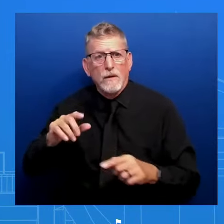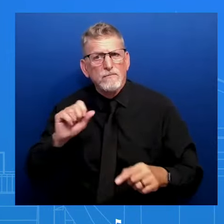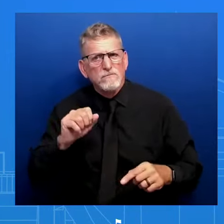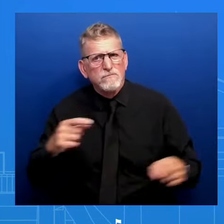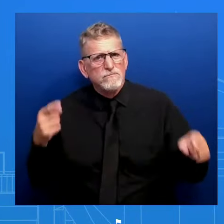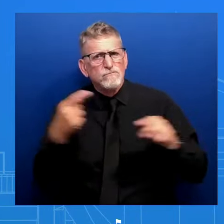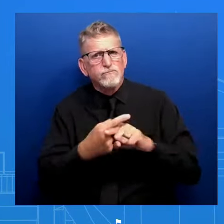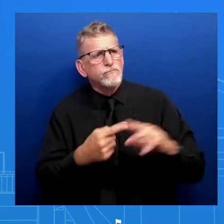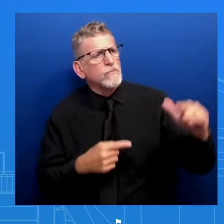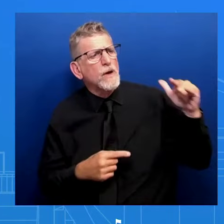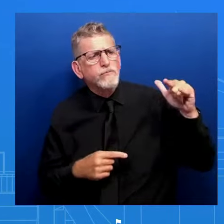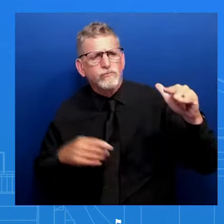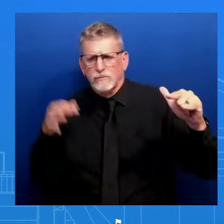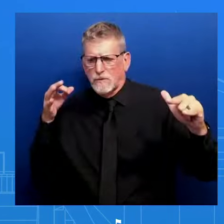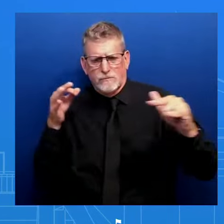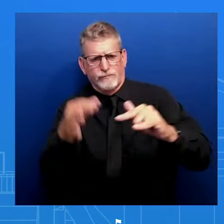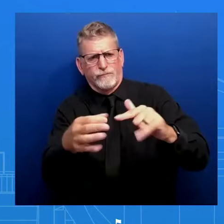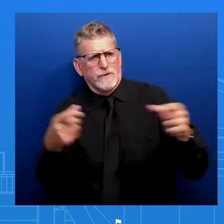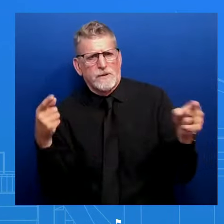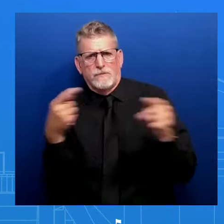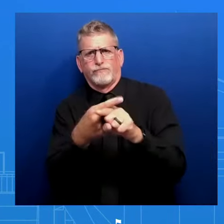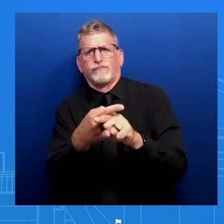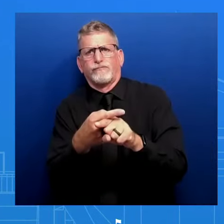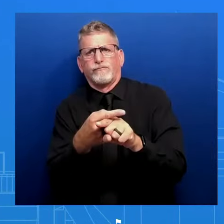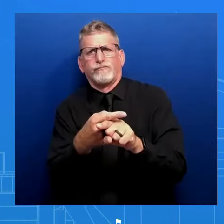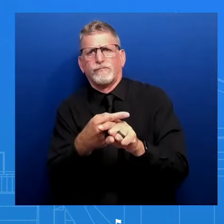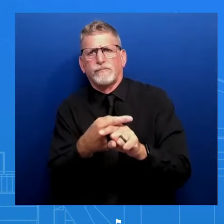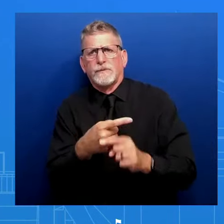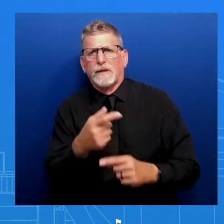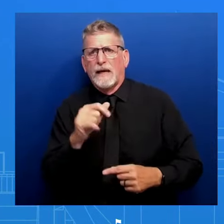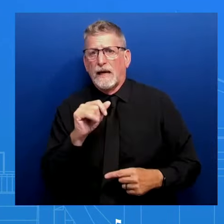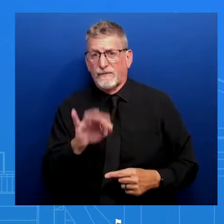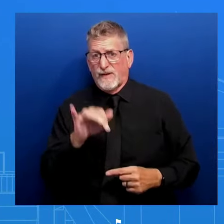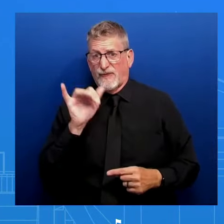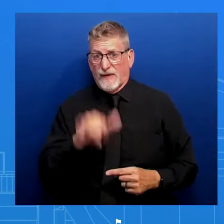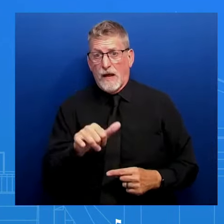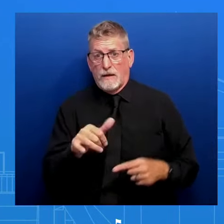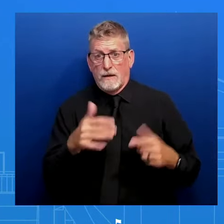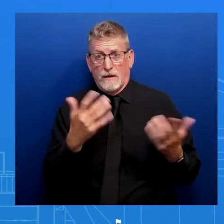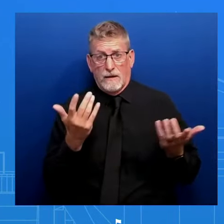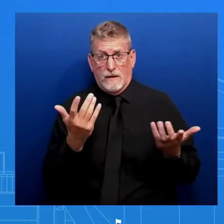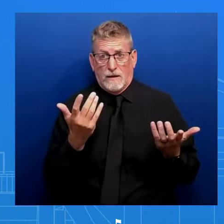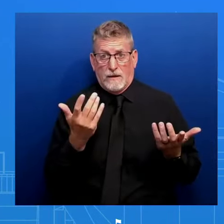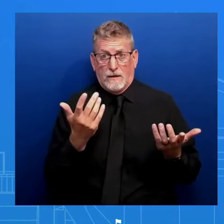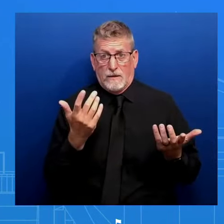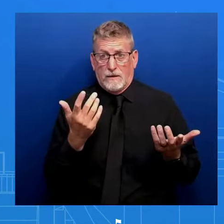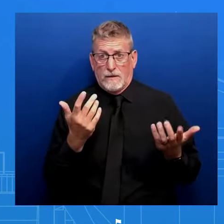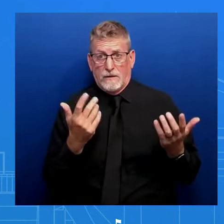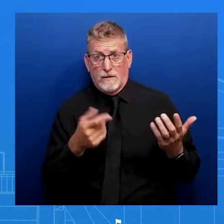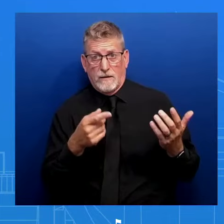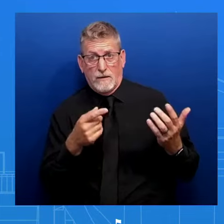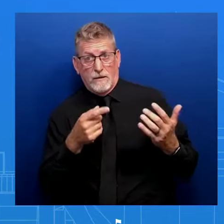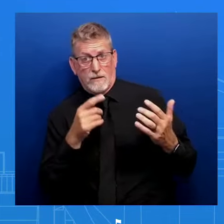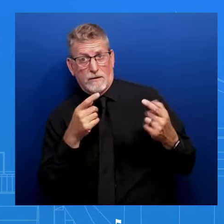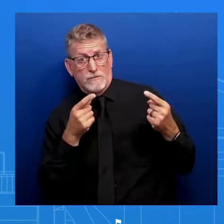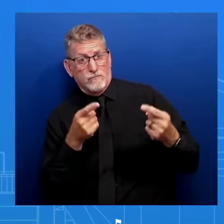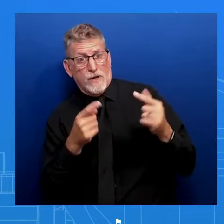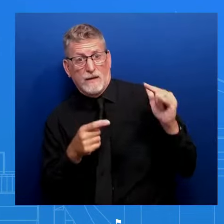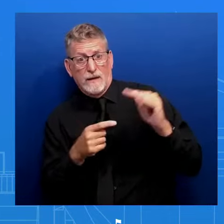That alone makes it a national security issue worth -- worth looking at. We don't know.